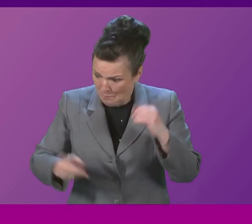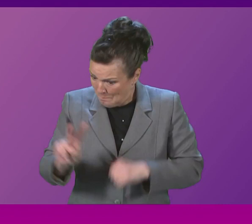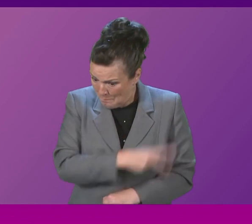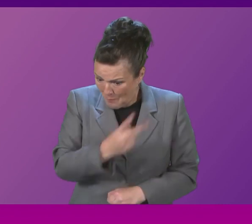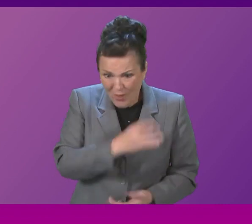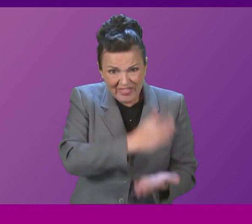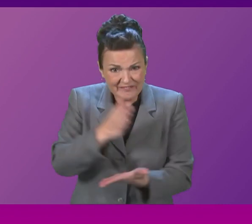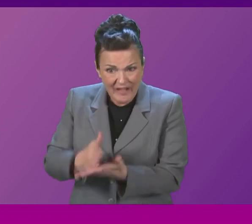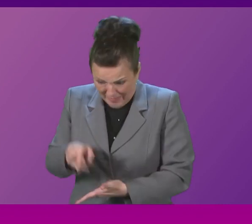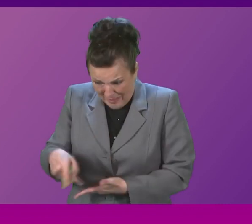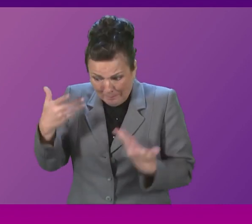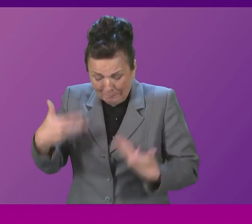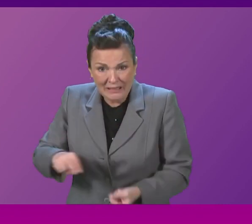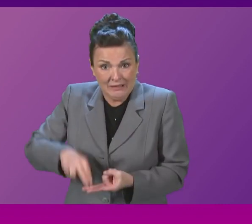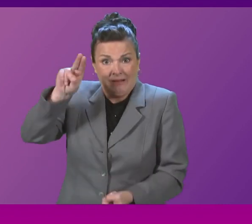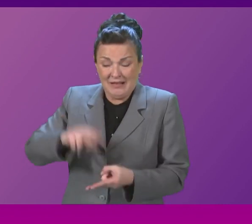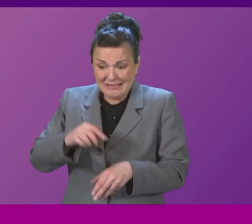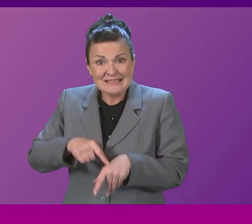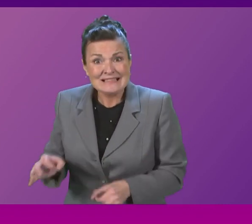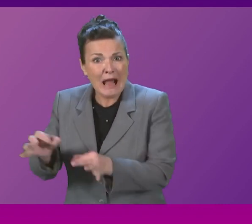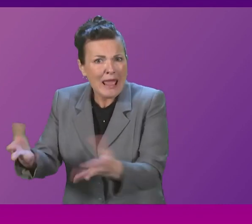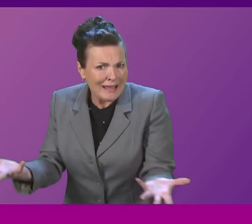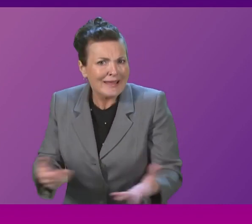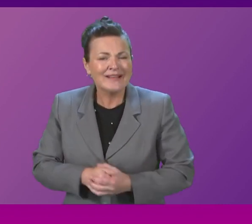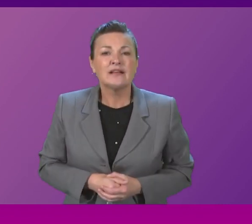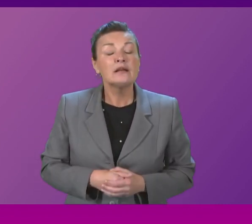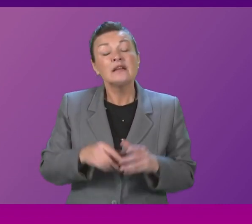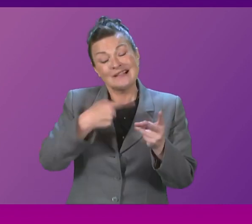his arguments on.